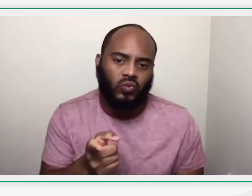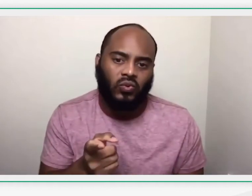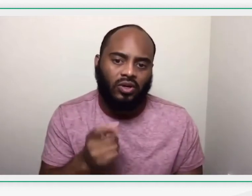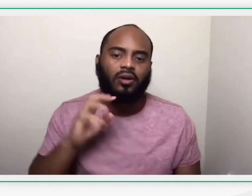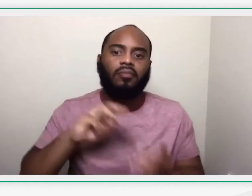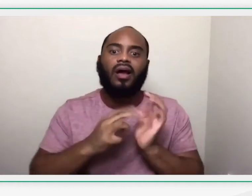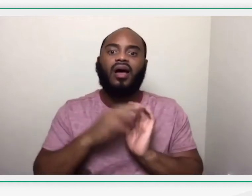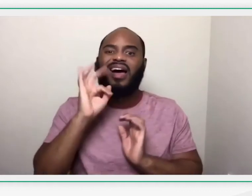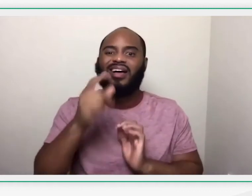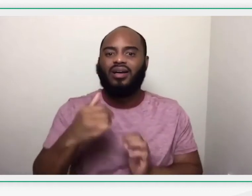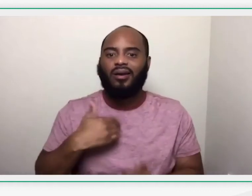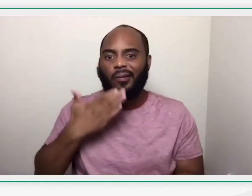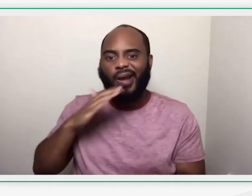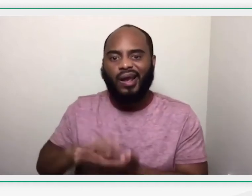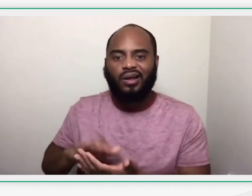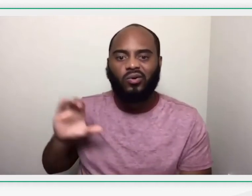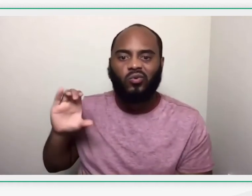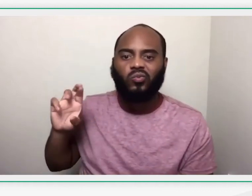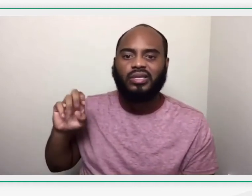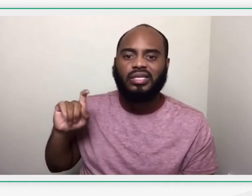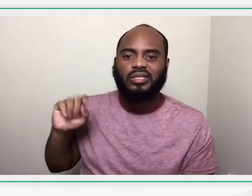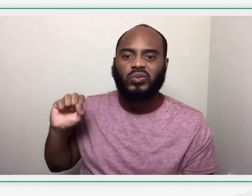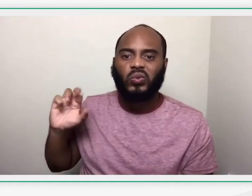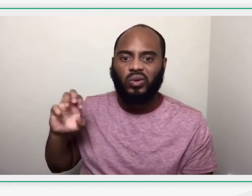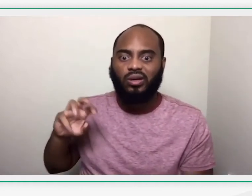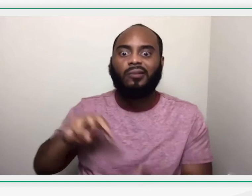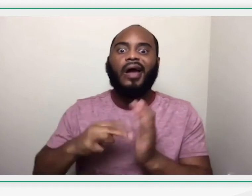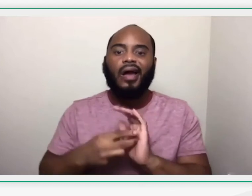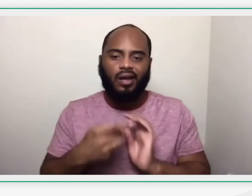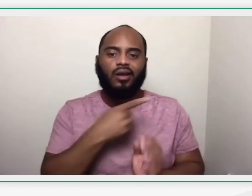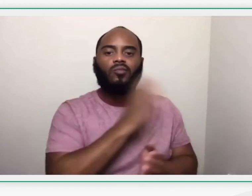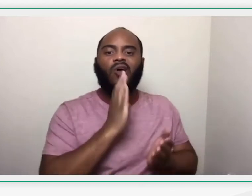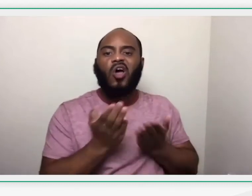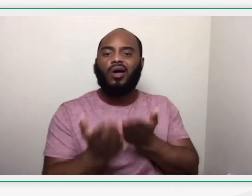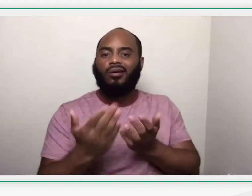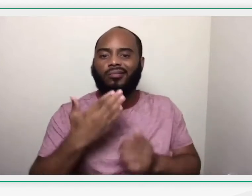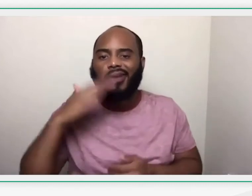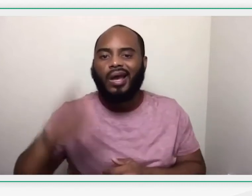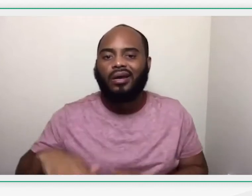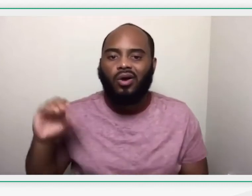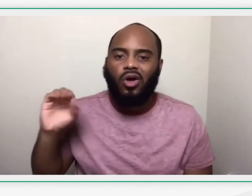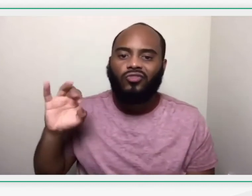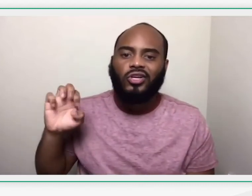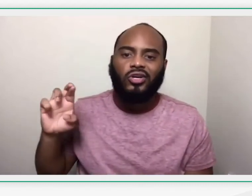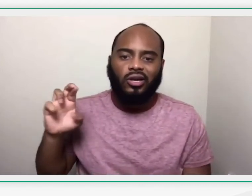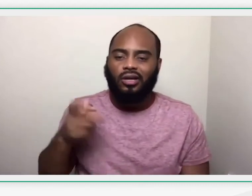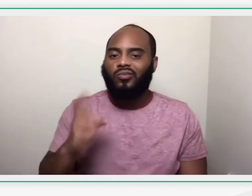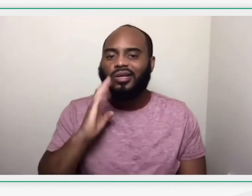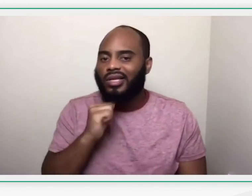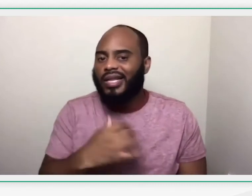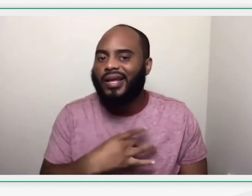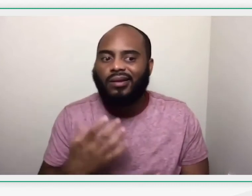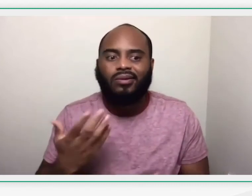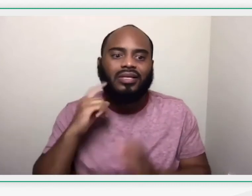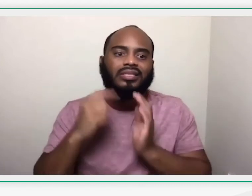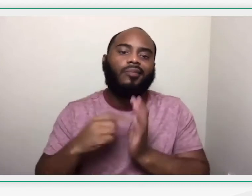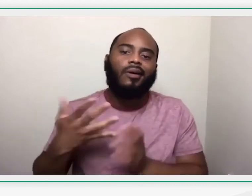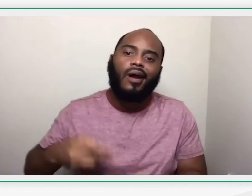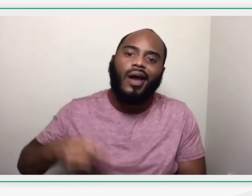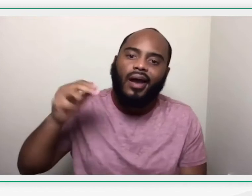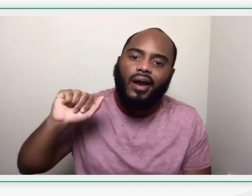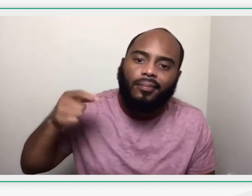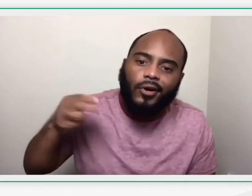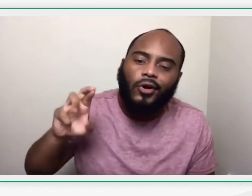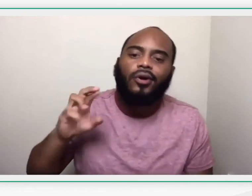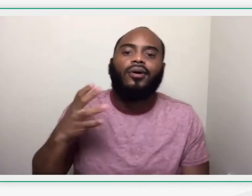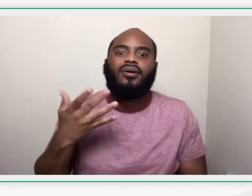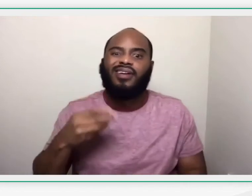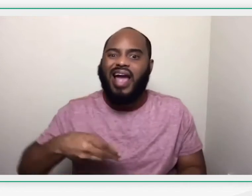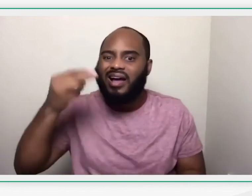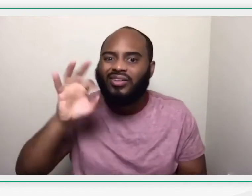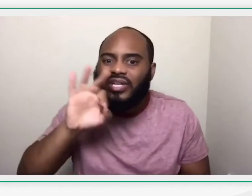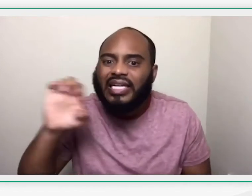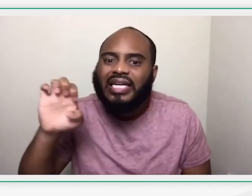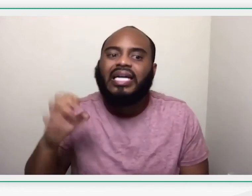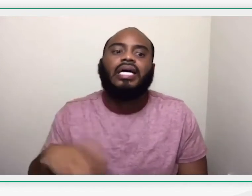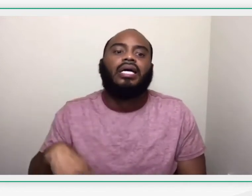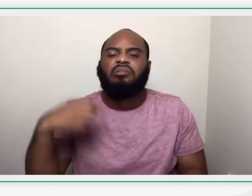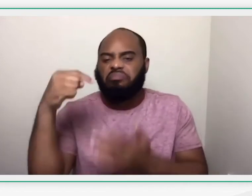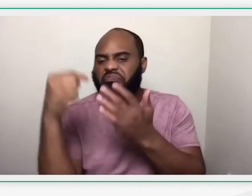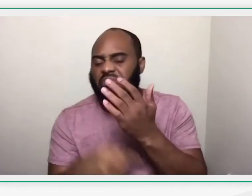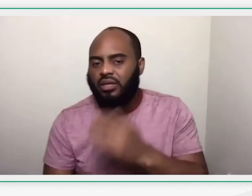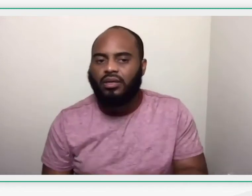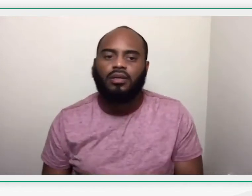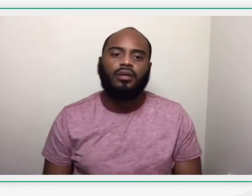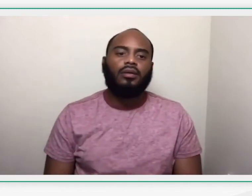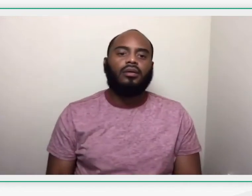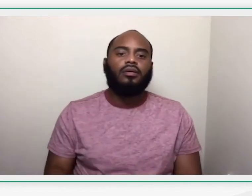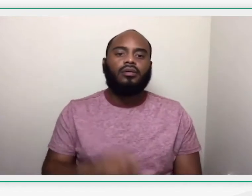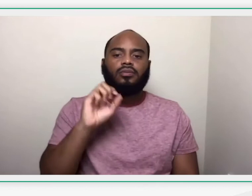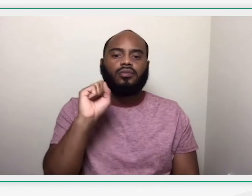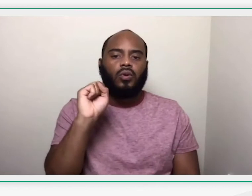So the offer will depend on how much they trust you. For example, if you have bad credit, they might give you a bad offer, an offer that you might not like. For example, a high annual percentage rate, or high fees, and so on, and so on.